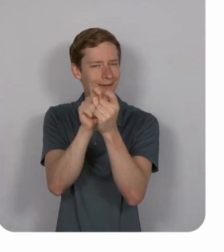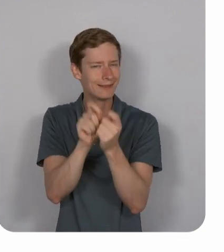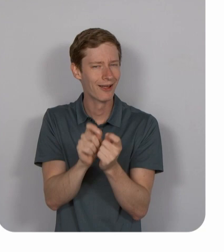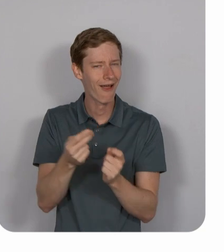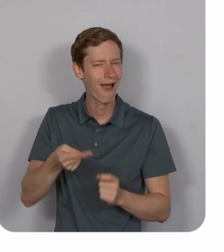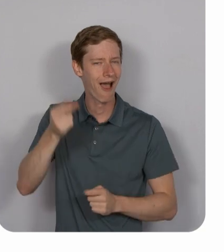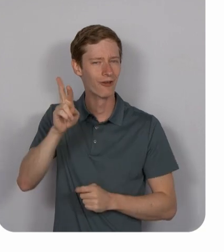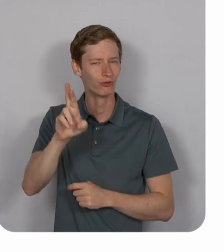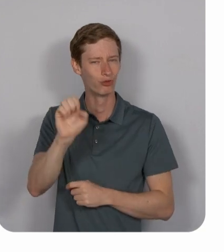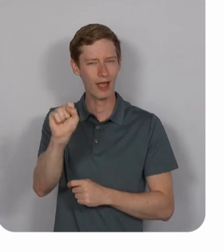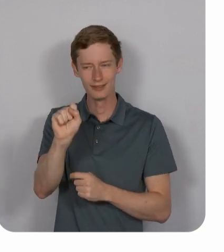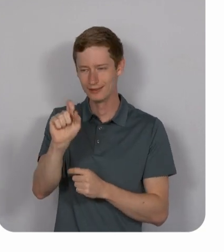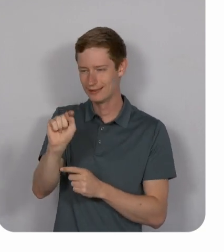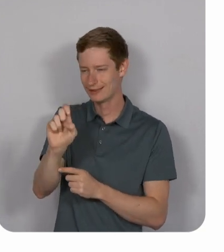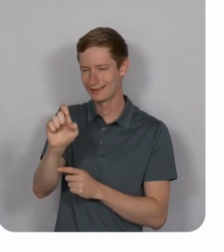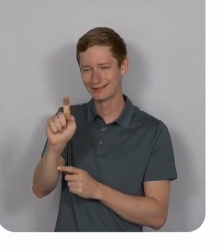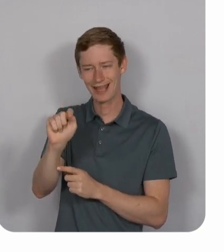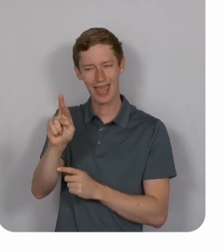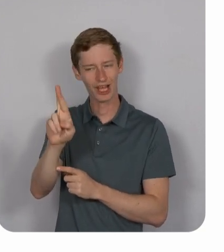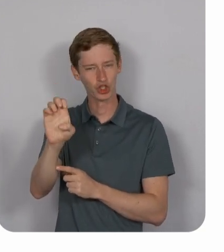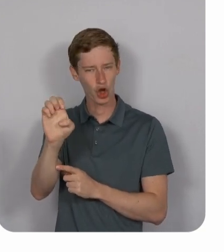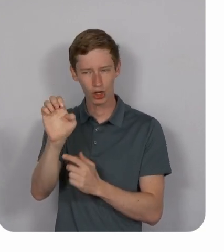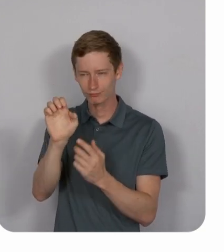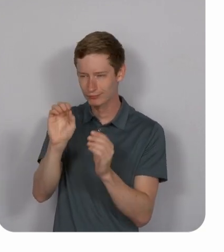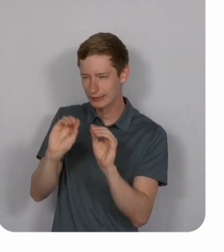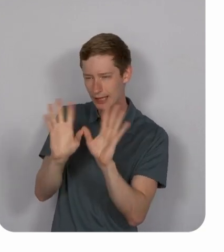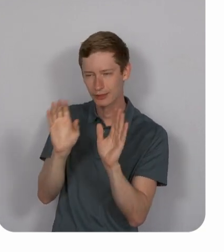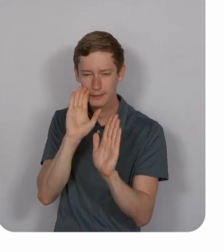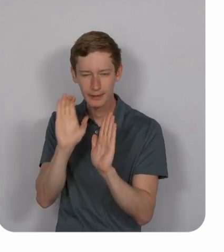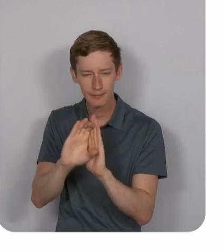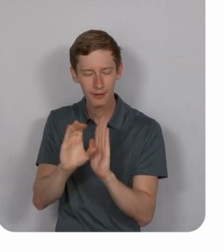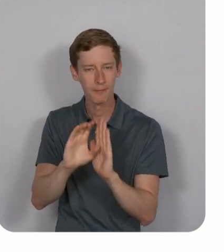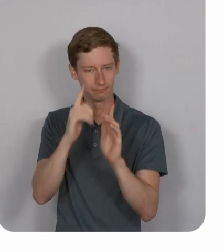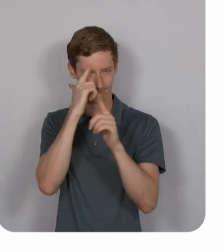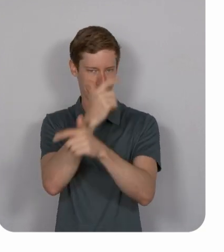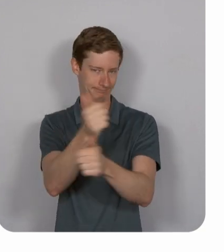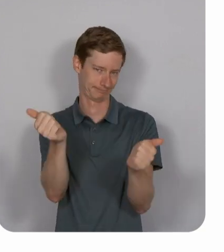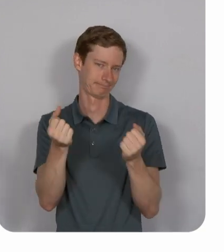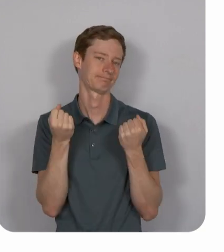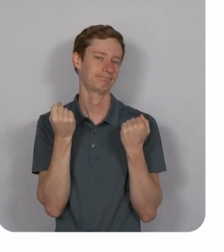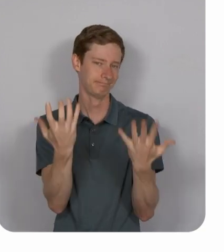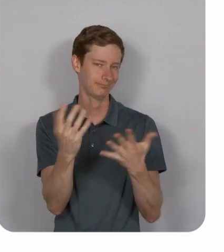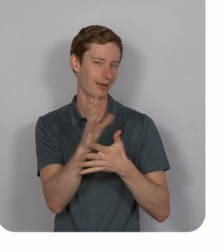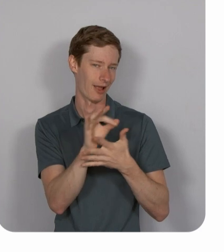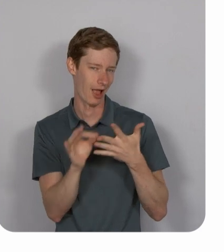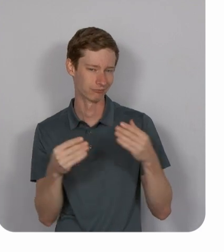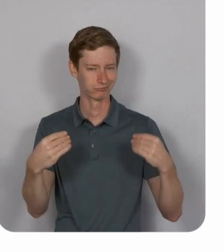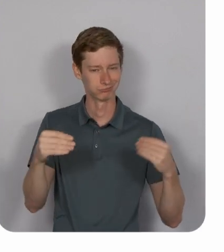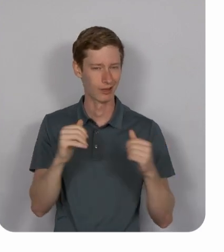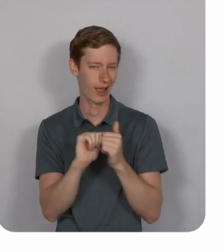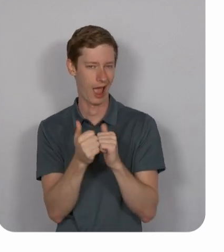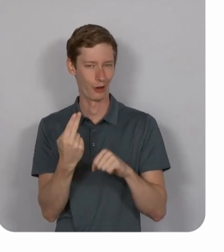However, the choice is, of course, up to the application developer, and there's plenty of other ways you might choose to use that memory.